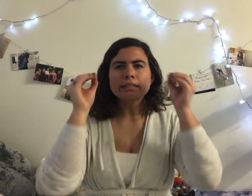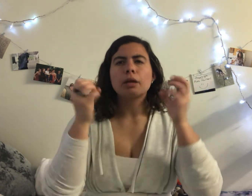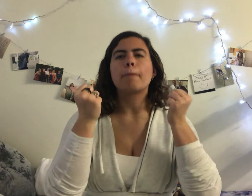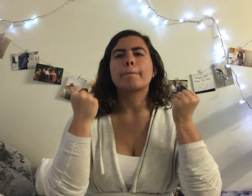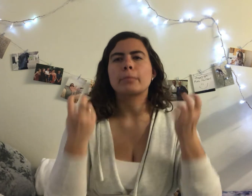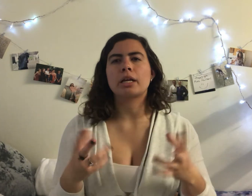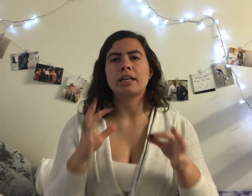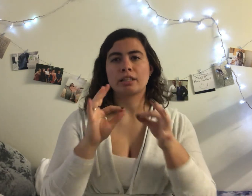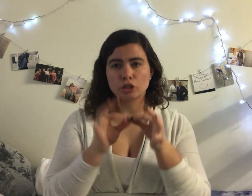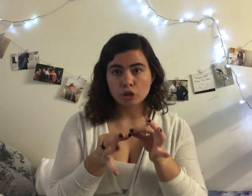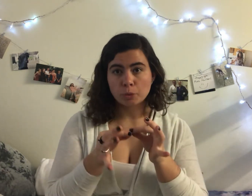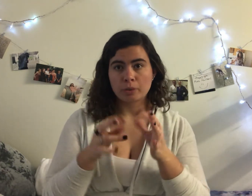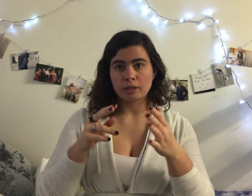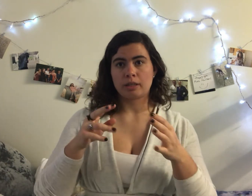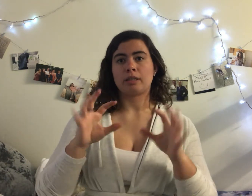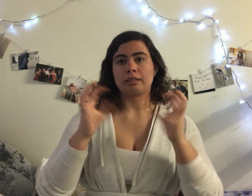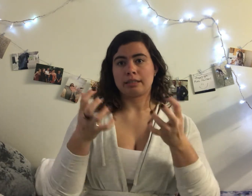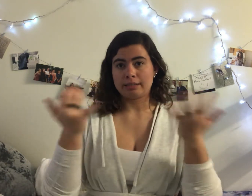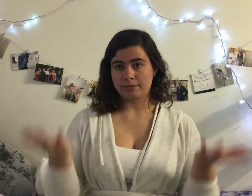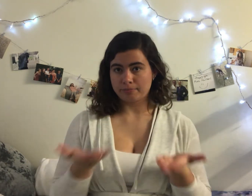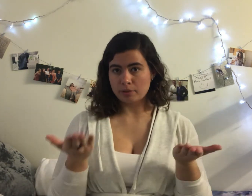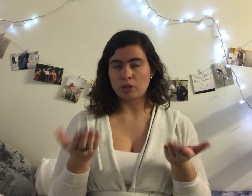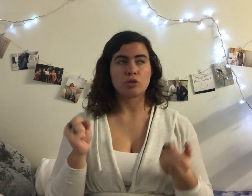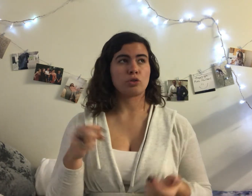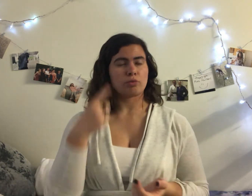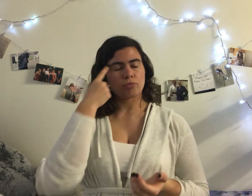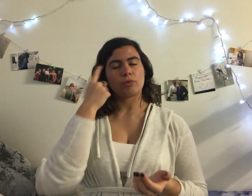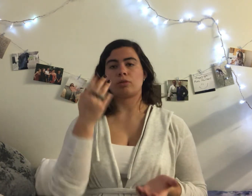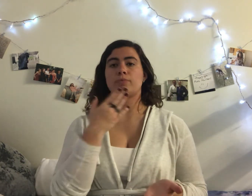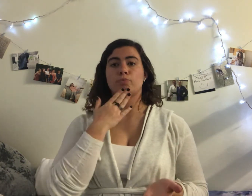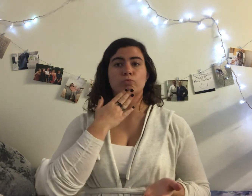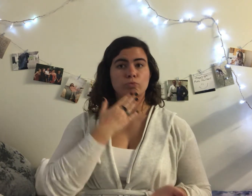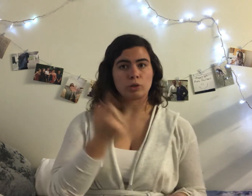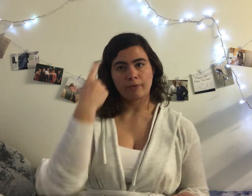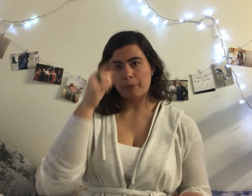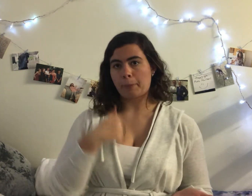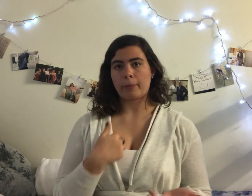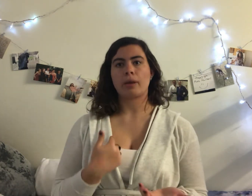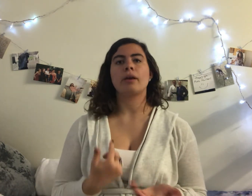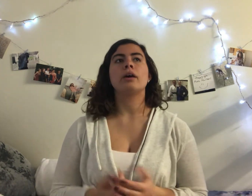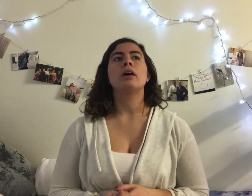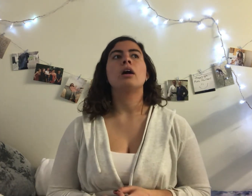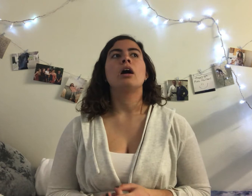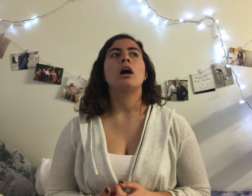a bunch of the interpreting classes here. So I thought that would be good for me.